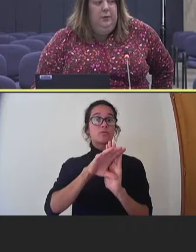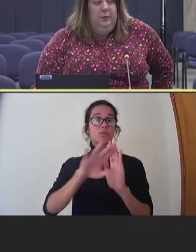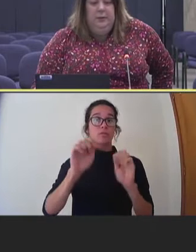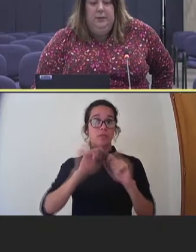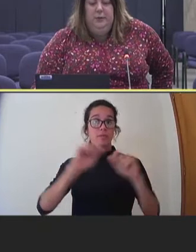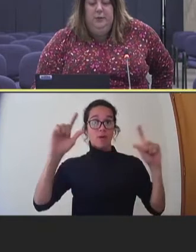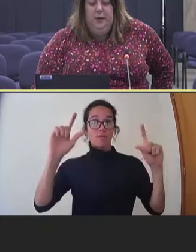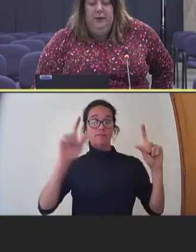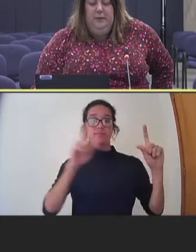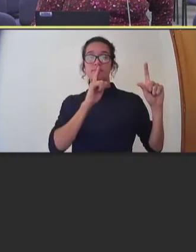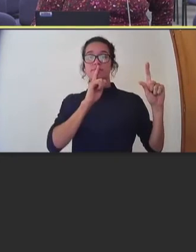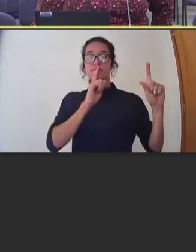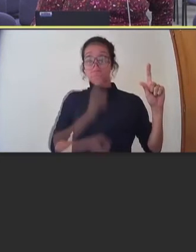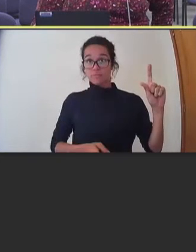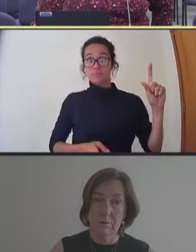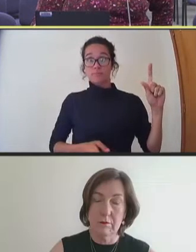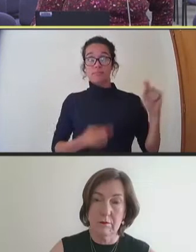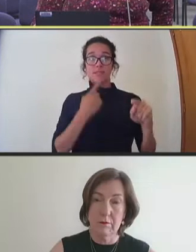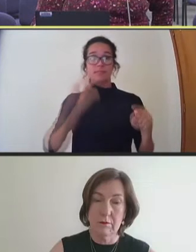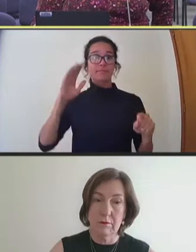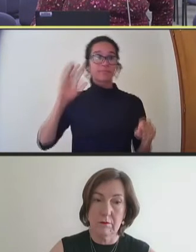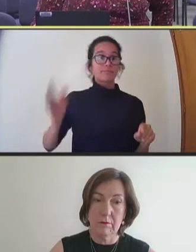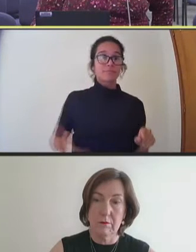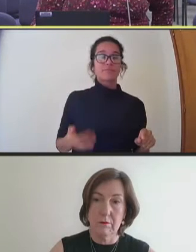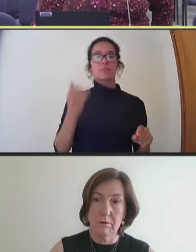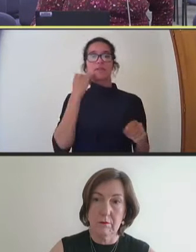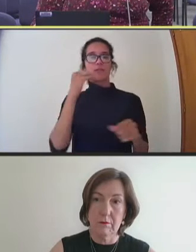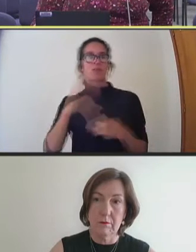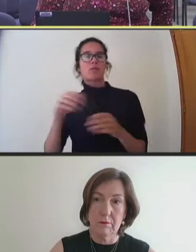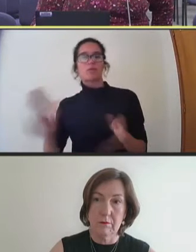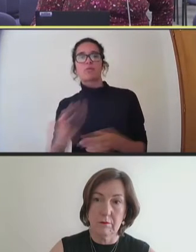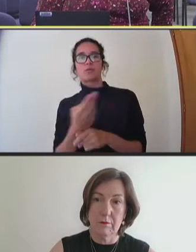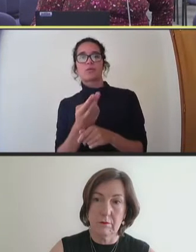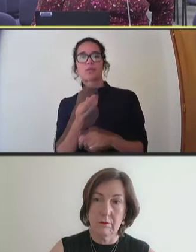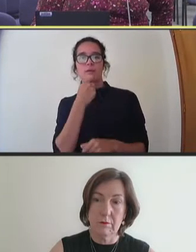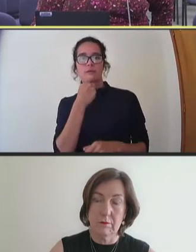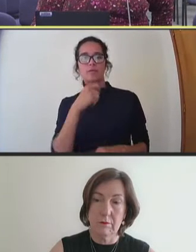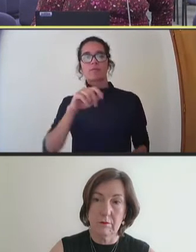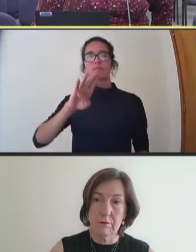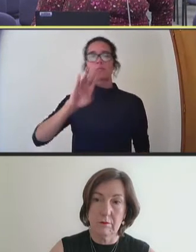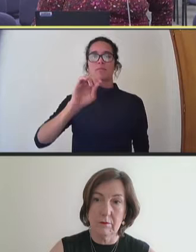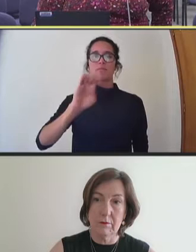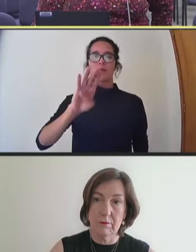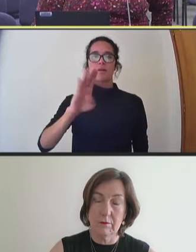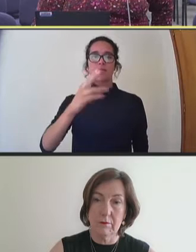please use your microphone. Bob Hopkins. Robert Hopkins: Here. Thank you.